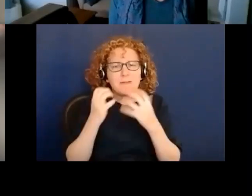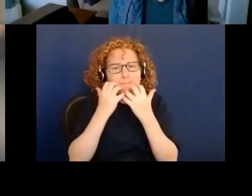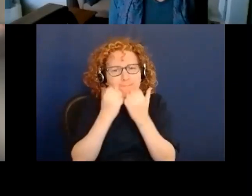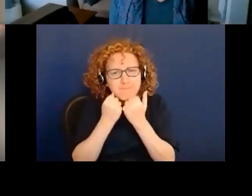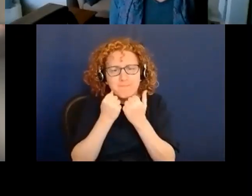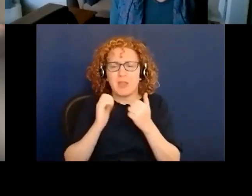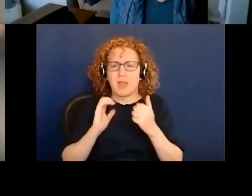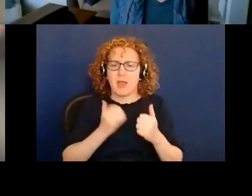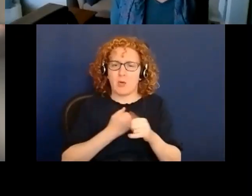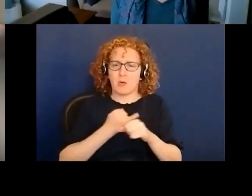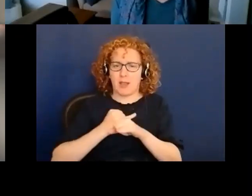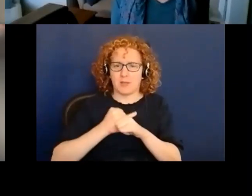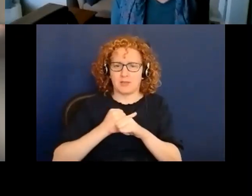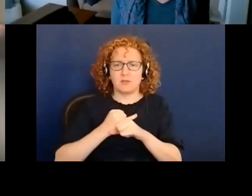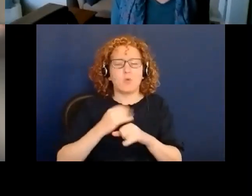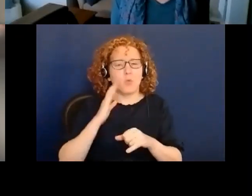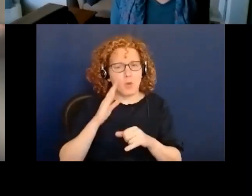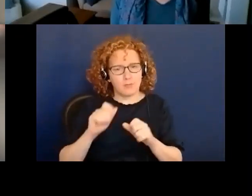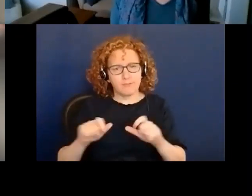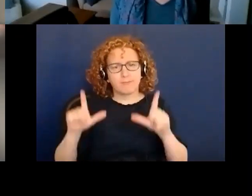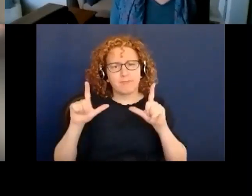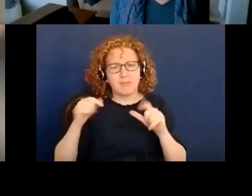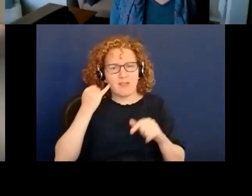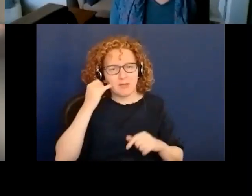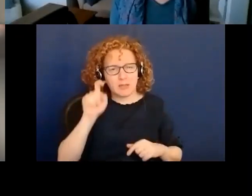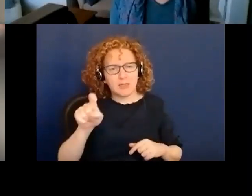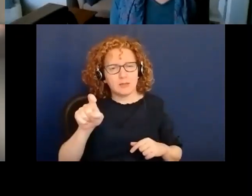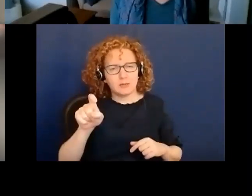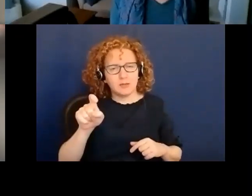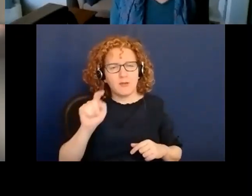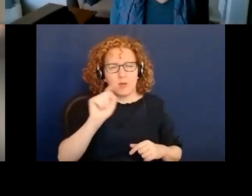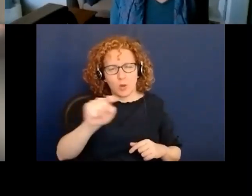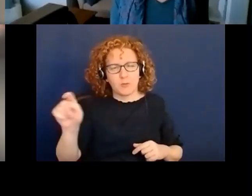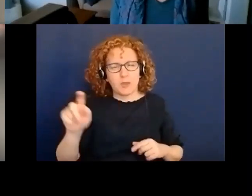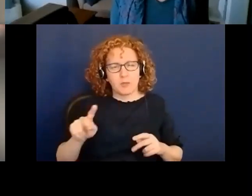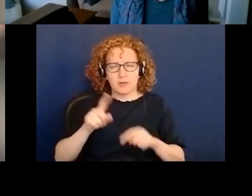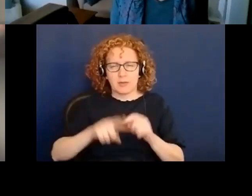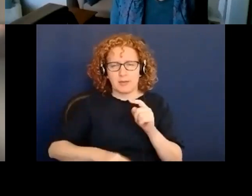we're going to do courses online if they need to for those people who can't get a visa or